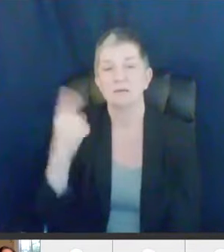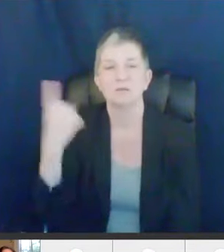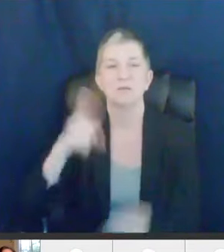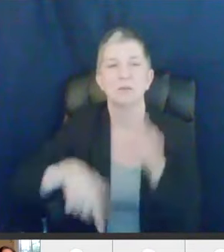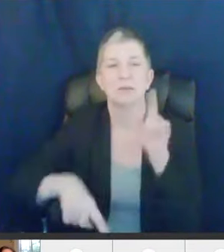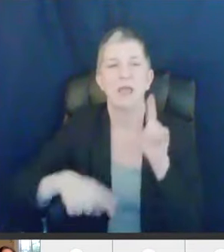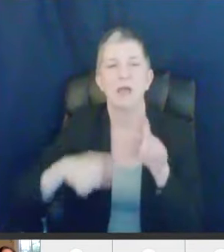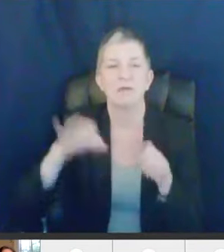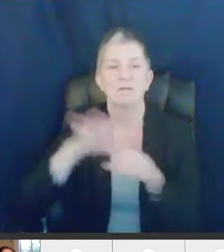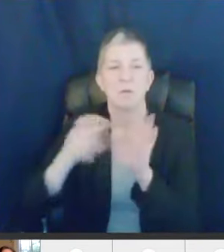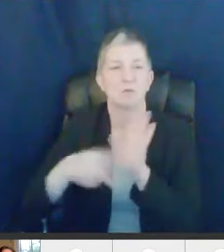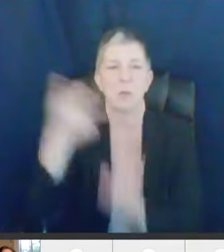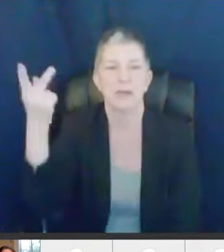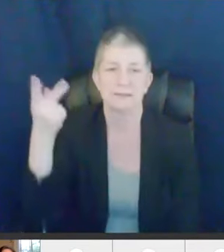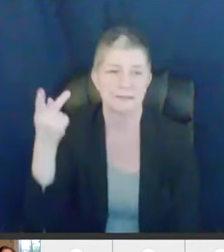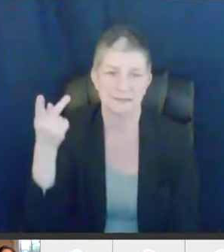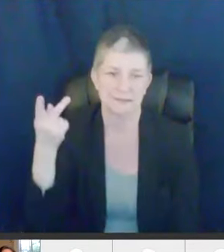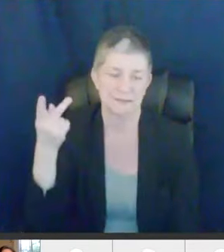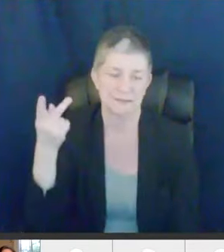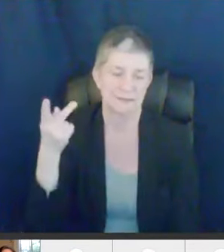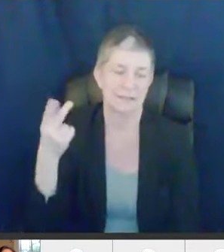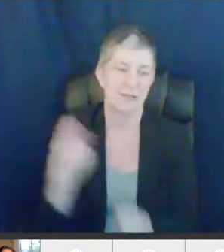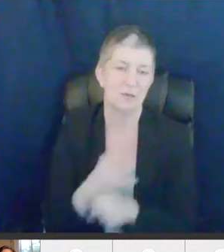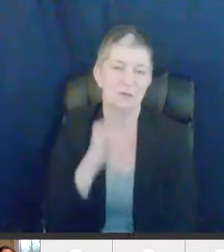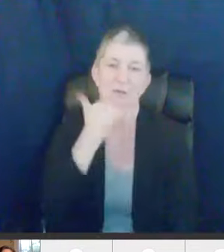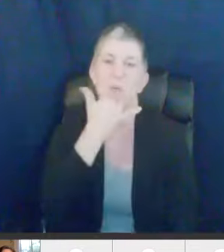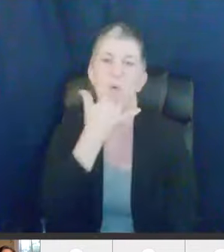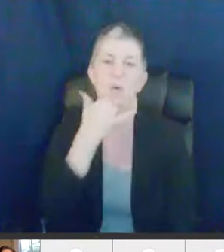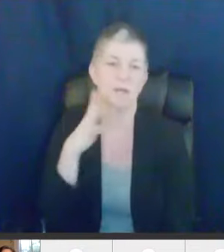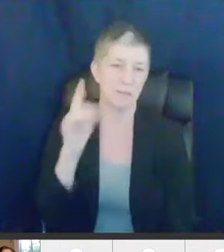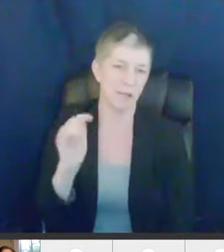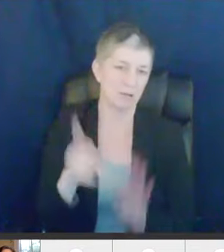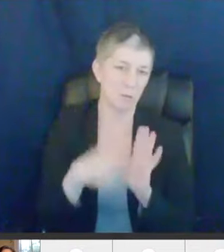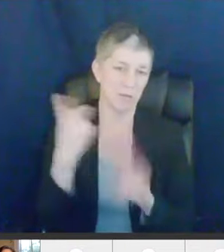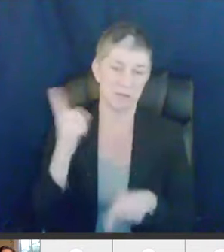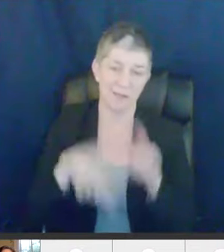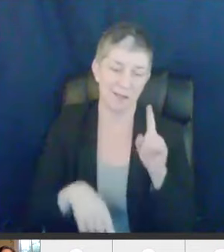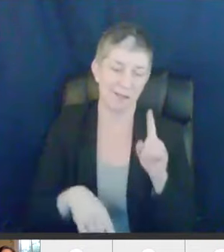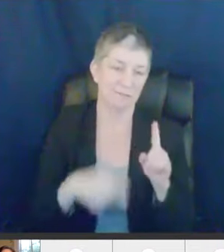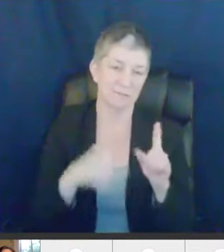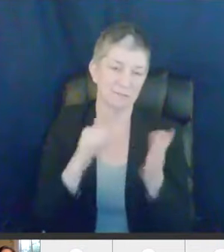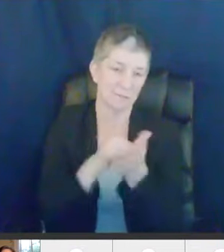and use an erroneous ballot twice that could not happen all right